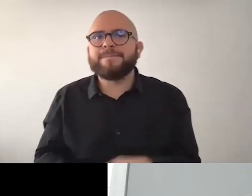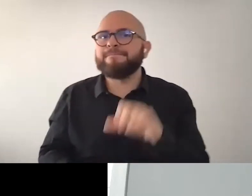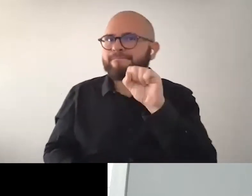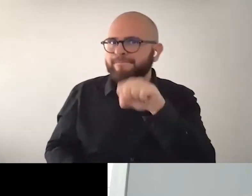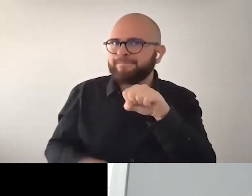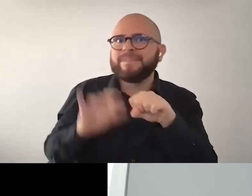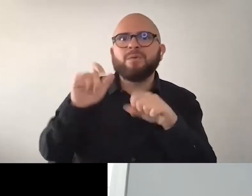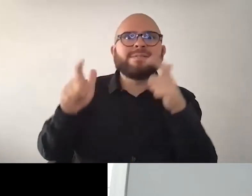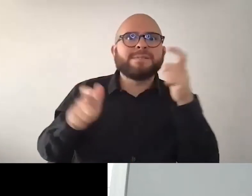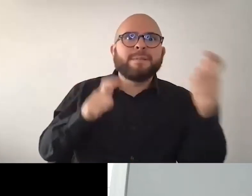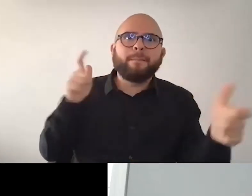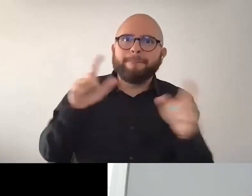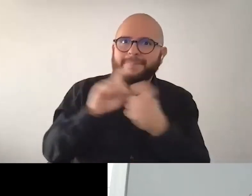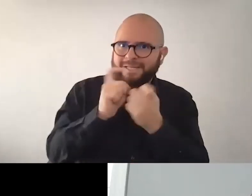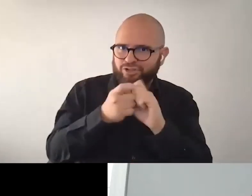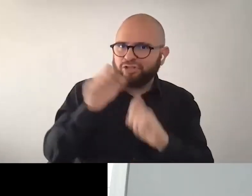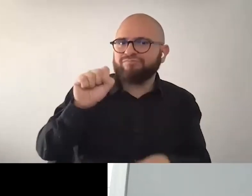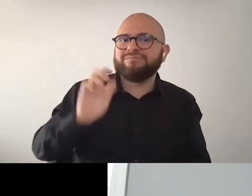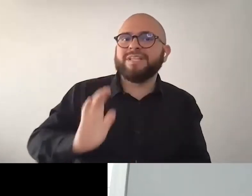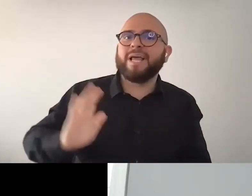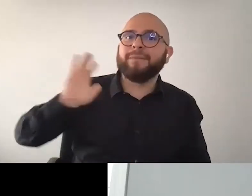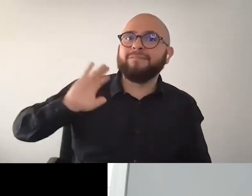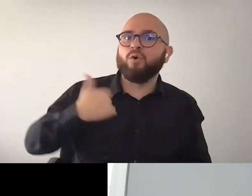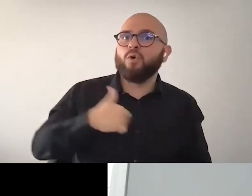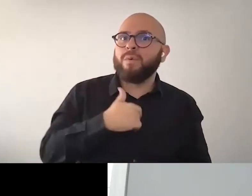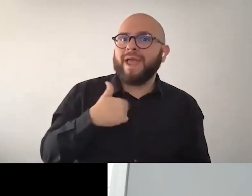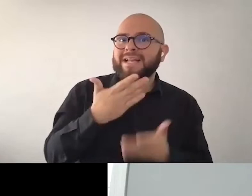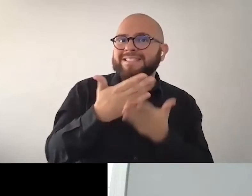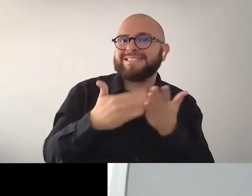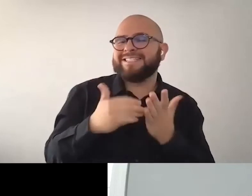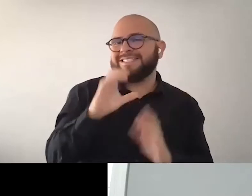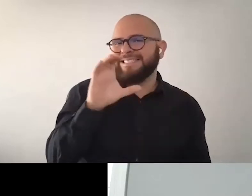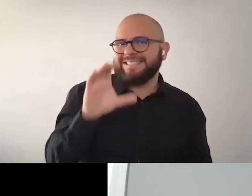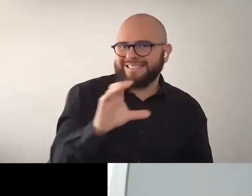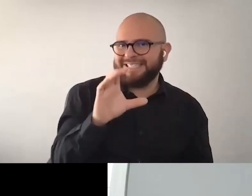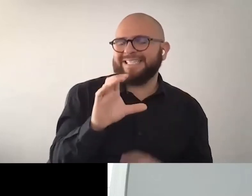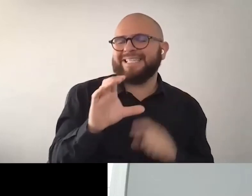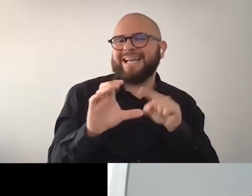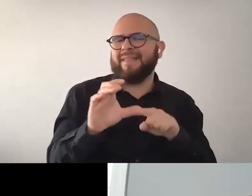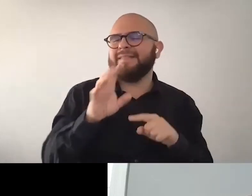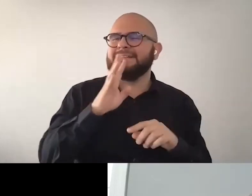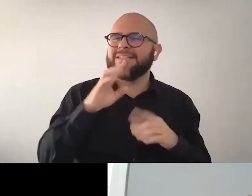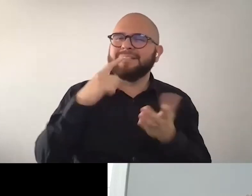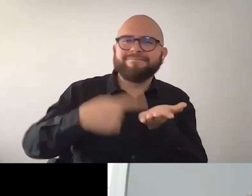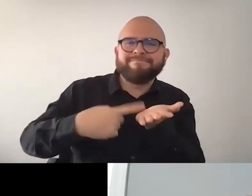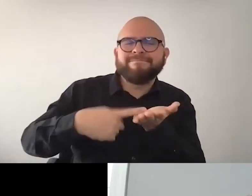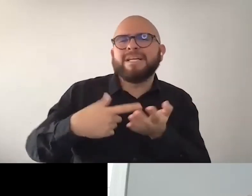So previously we had something called Section C which discussed Spanish language and it broke out